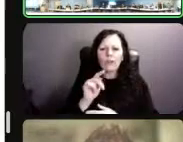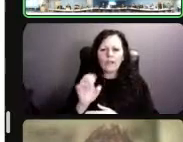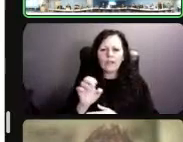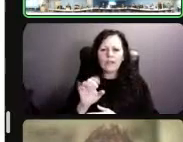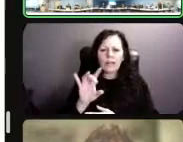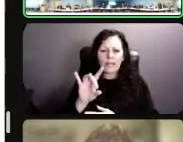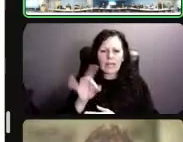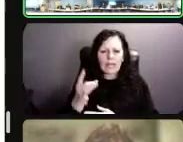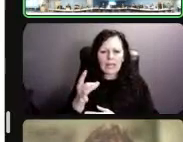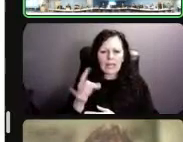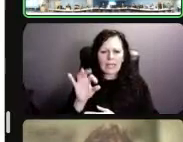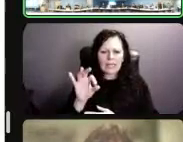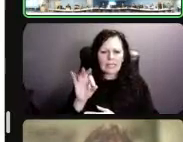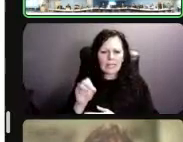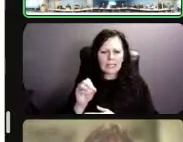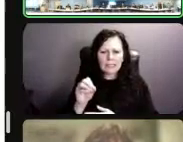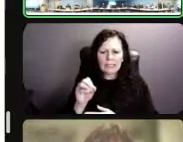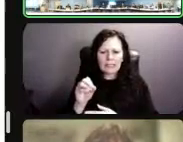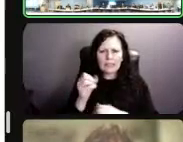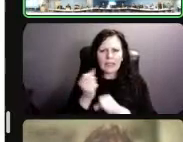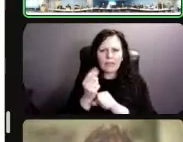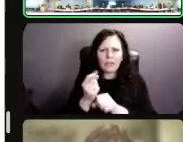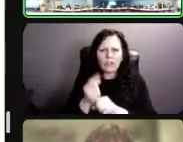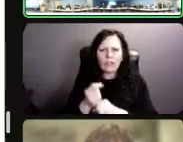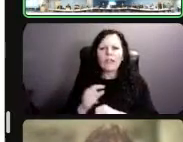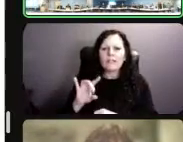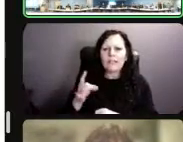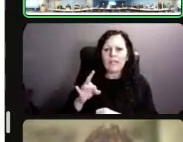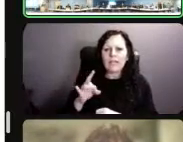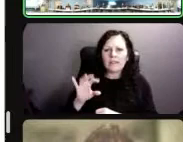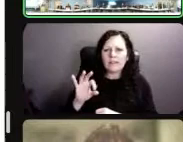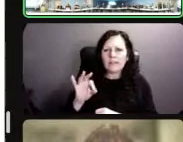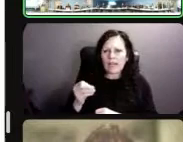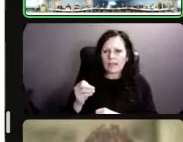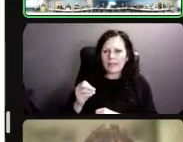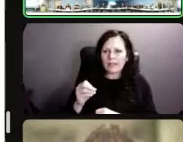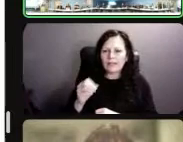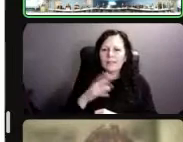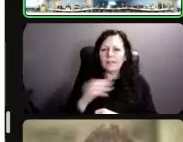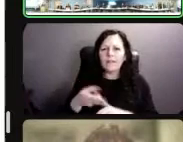I KNOW WE HAVEN'T REALLY TALKED ABOUT THE CURRENT I KNOW